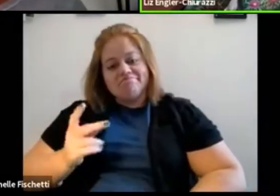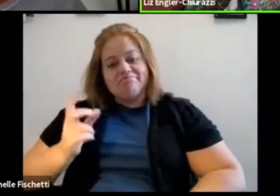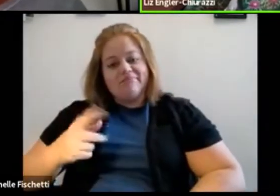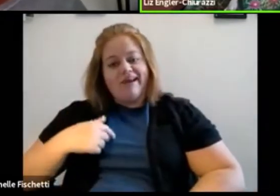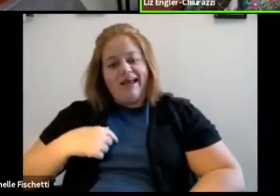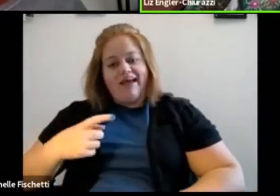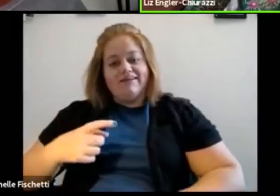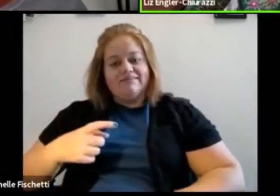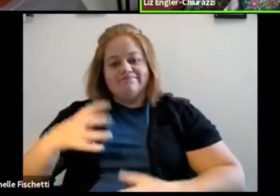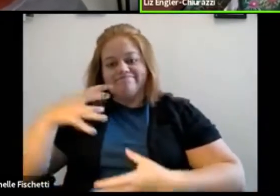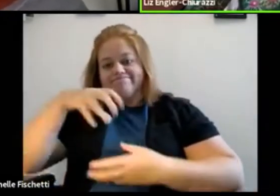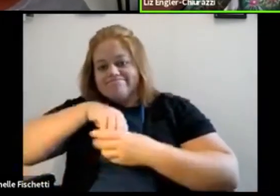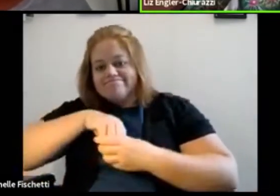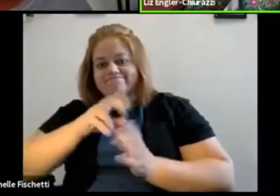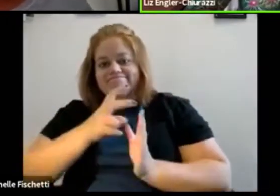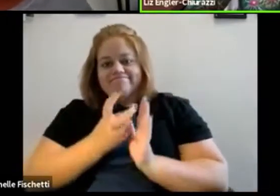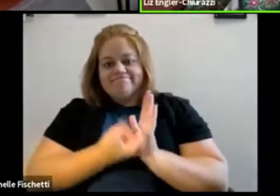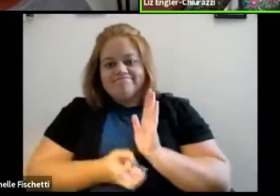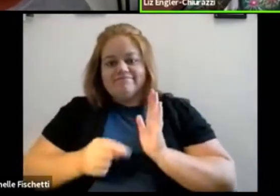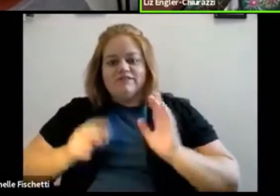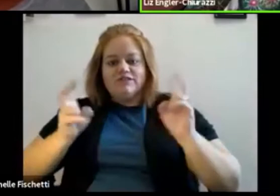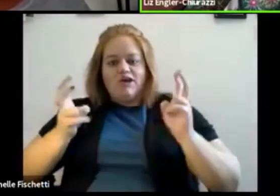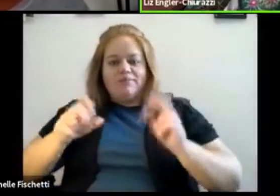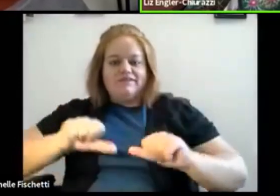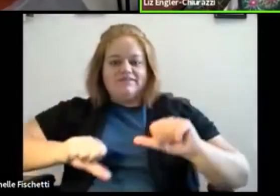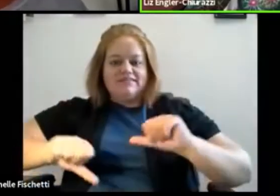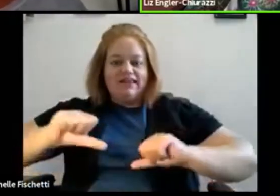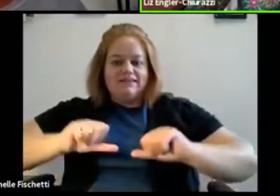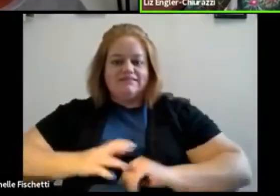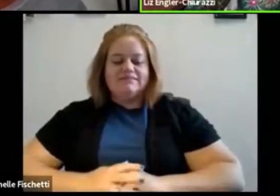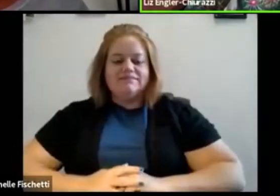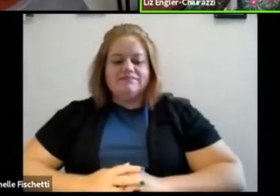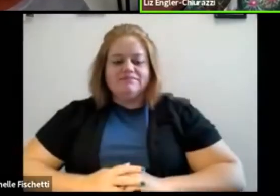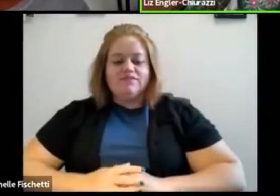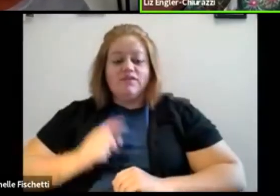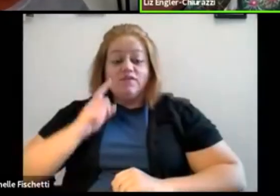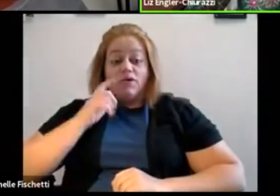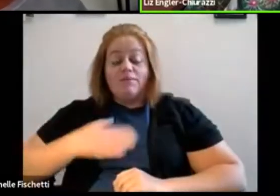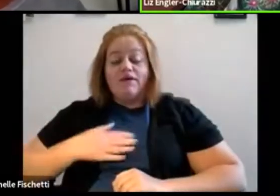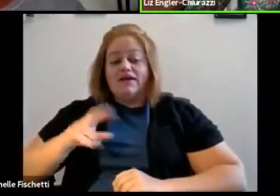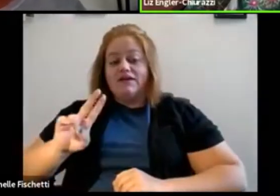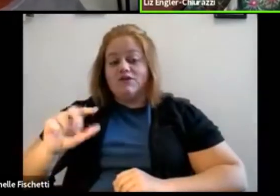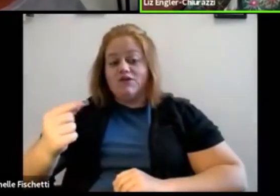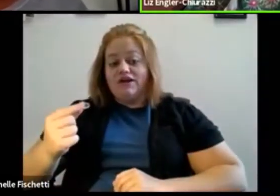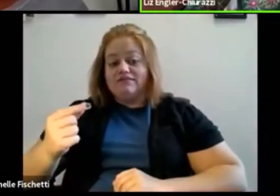this topic. For my undergraduate studies, I went to Arizona State